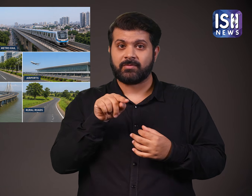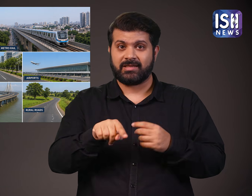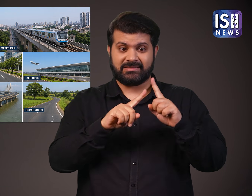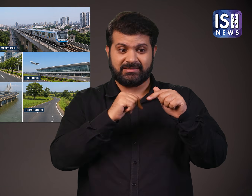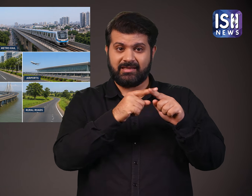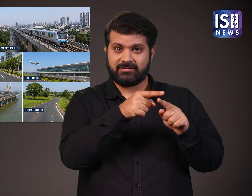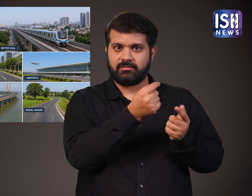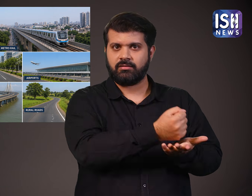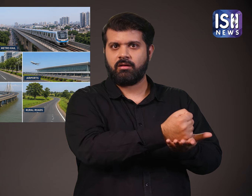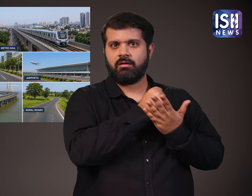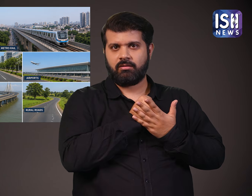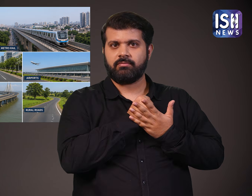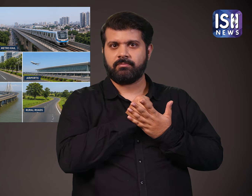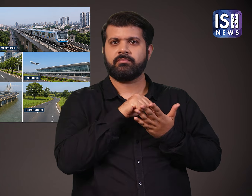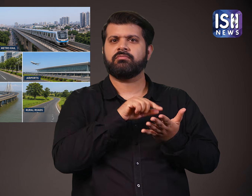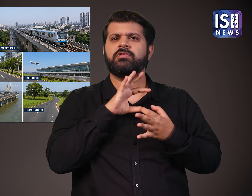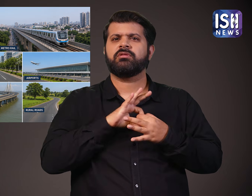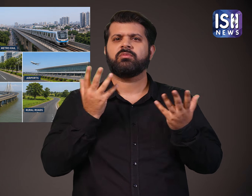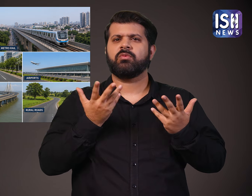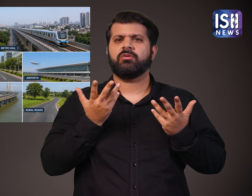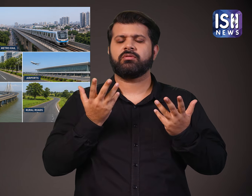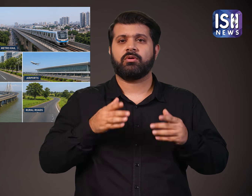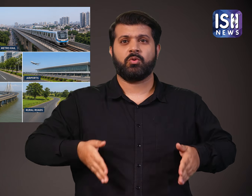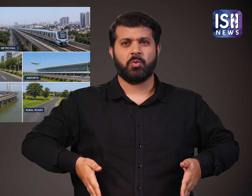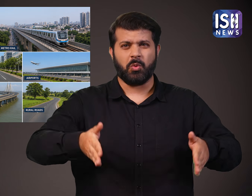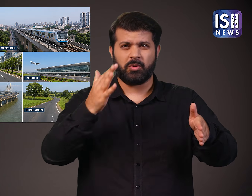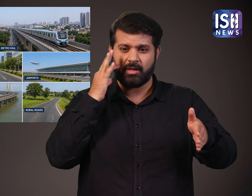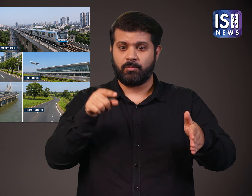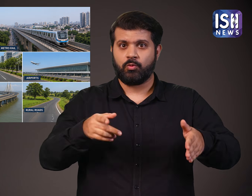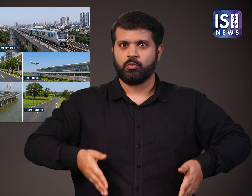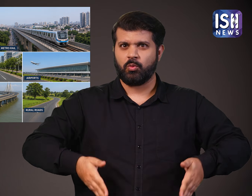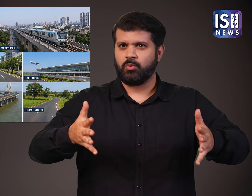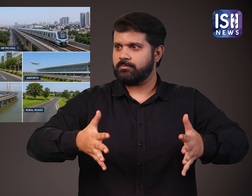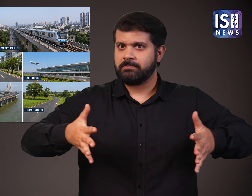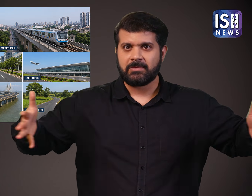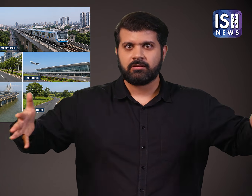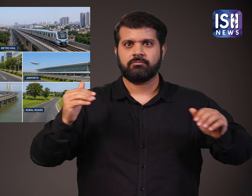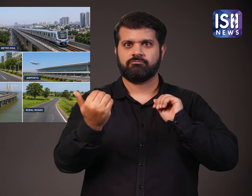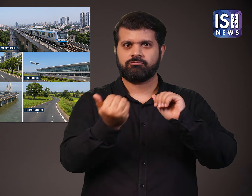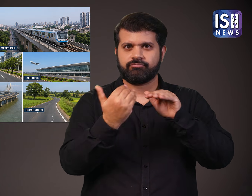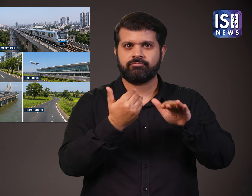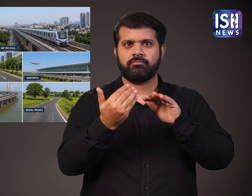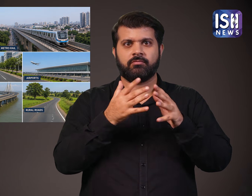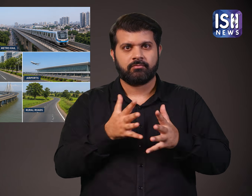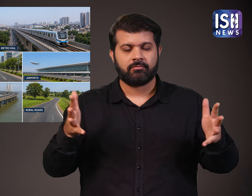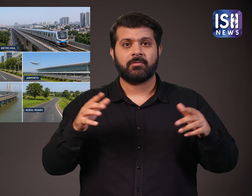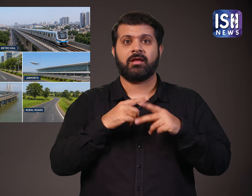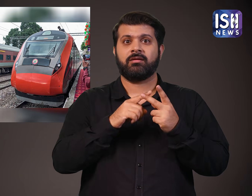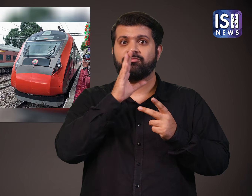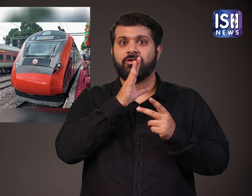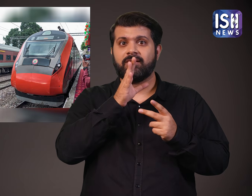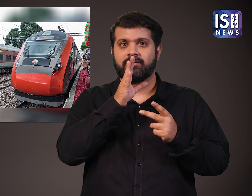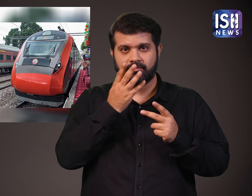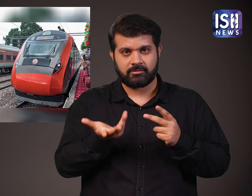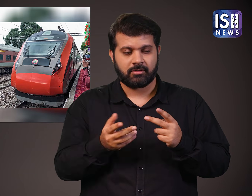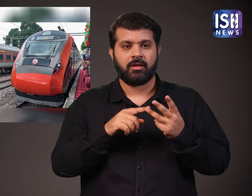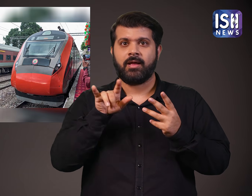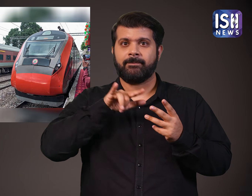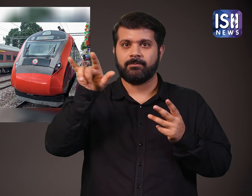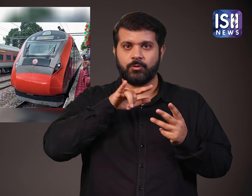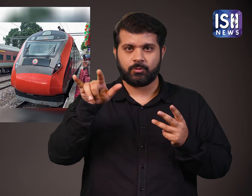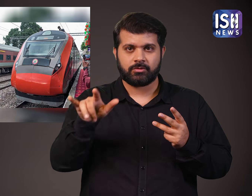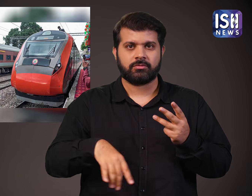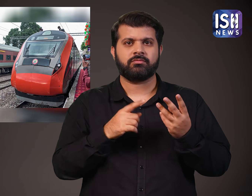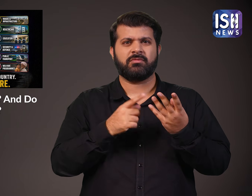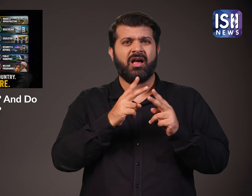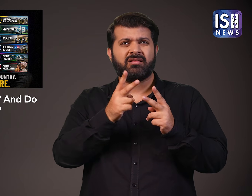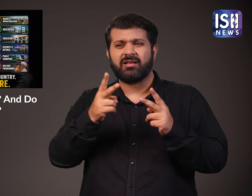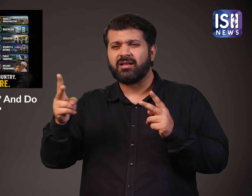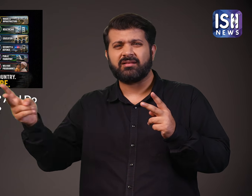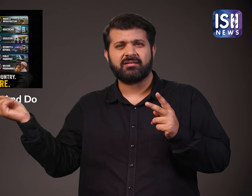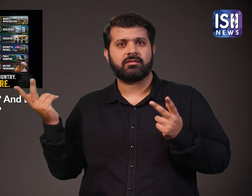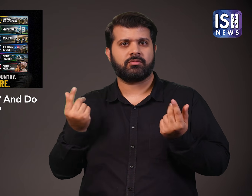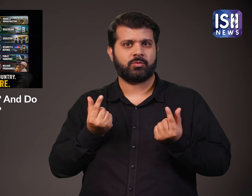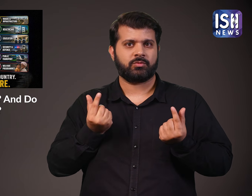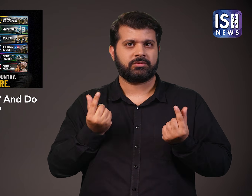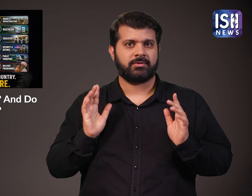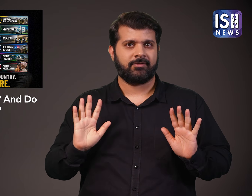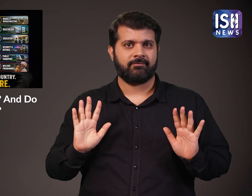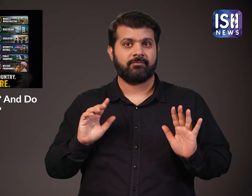Tax money helps build and maintain highways, bridges, railway stations, airports, and other public infrastructure.